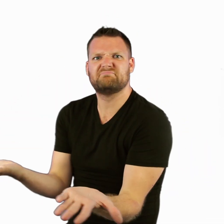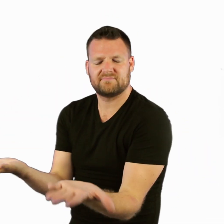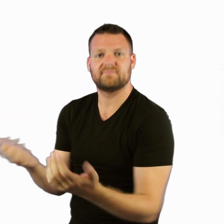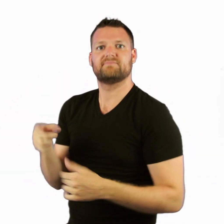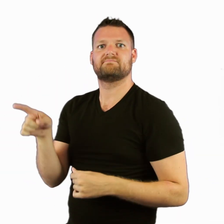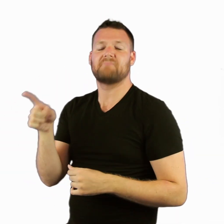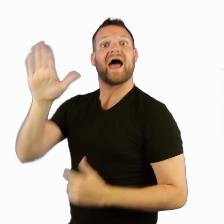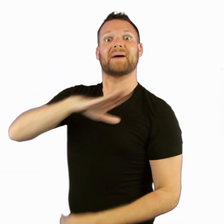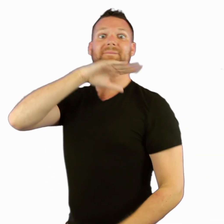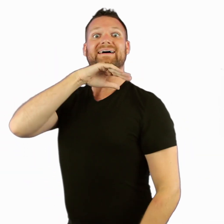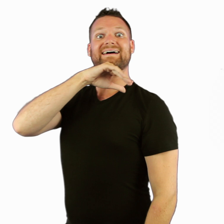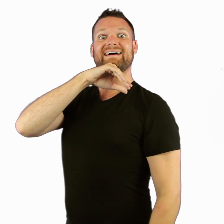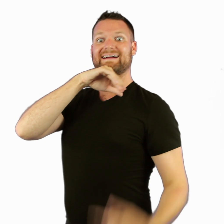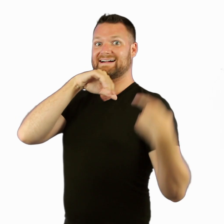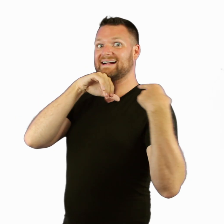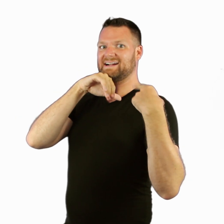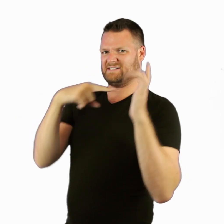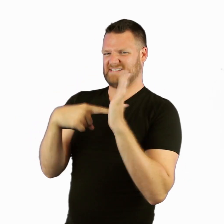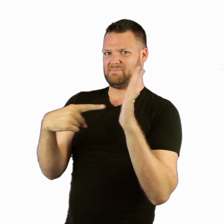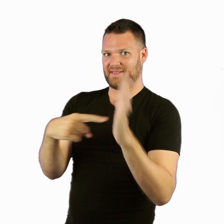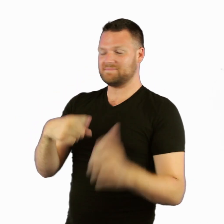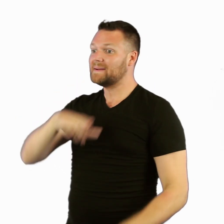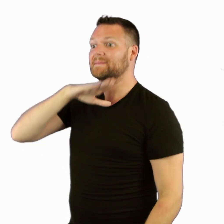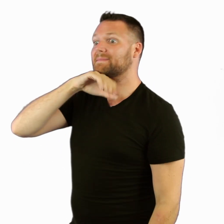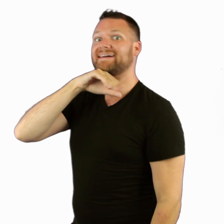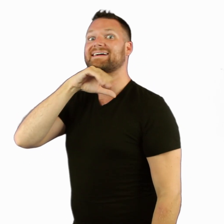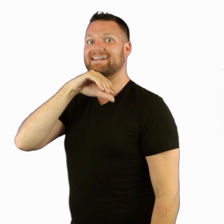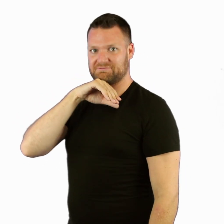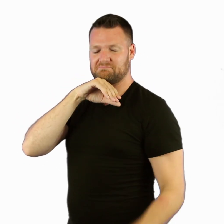For example, you can ask them to give you a sign for an animal.